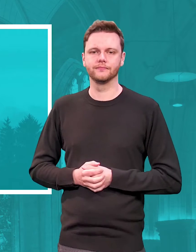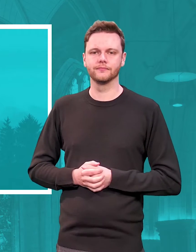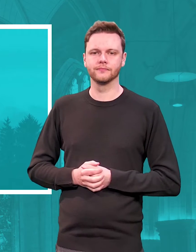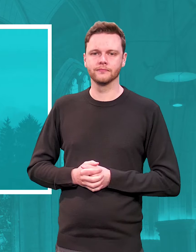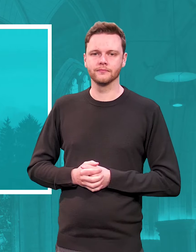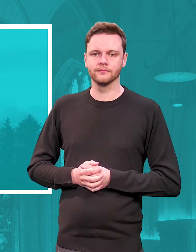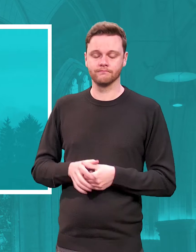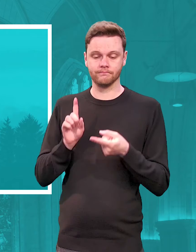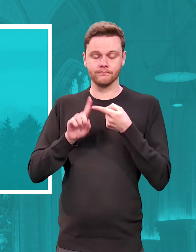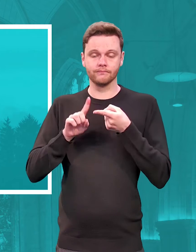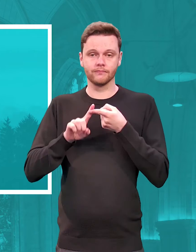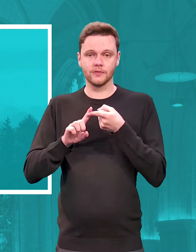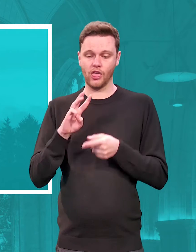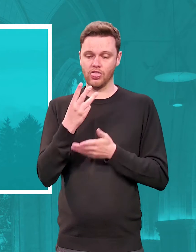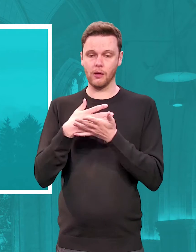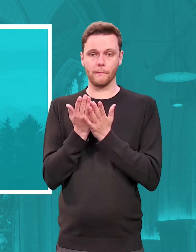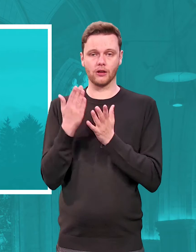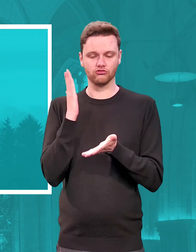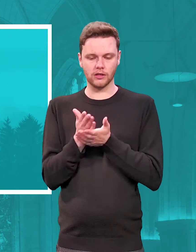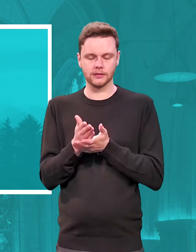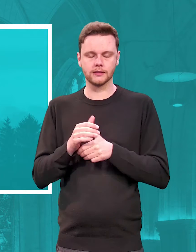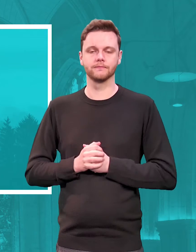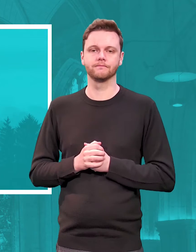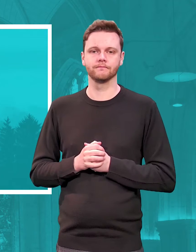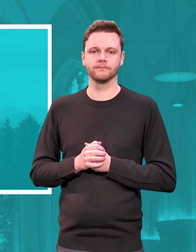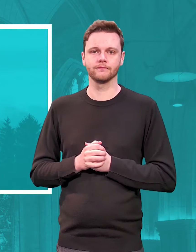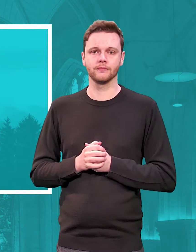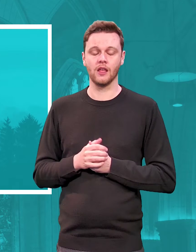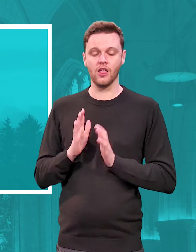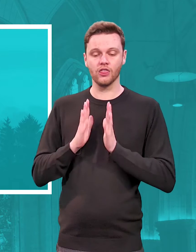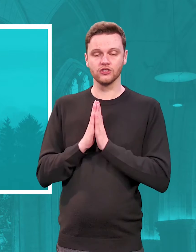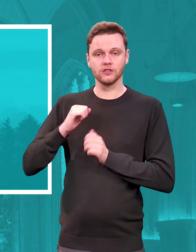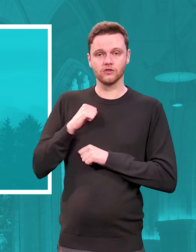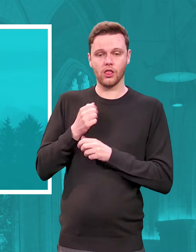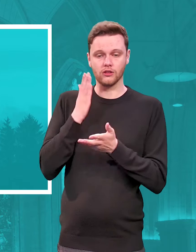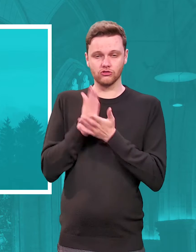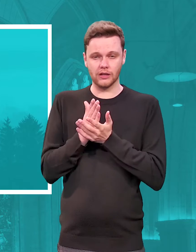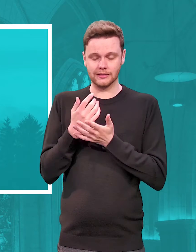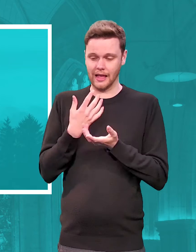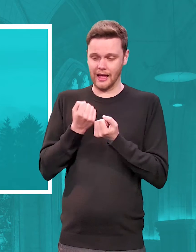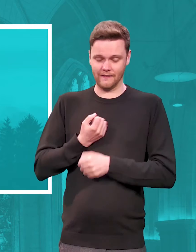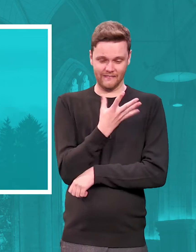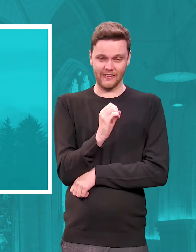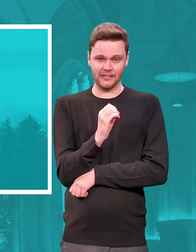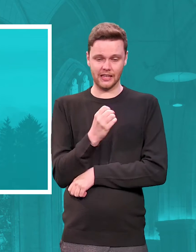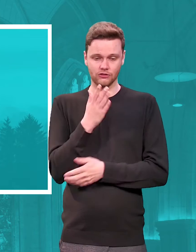Firstly, Third Party Trusts. The Church of Scotland Trust is trustee of some 50 trusts set out